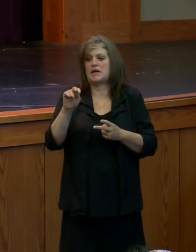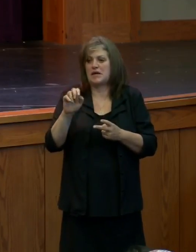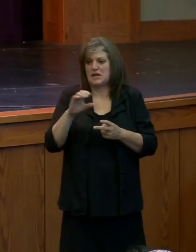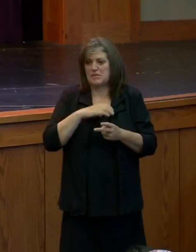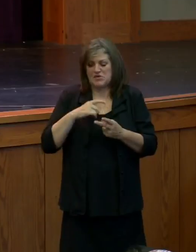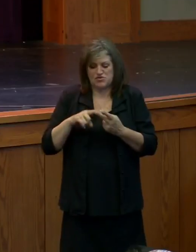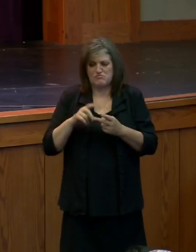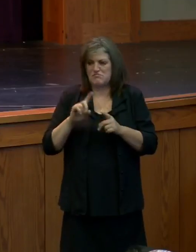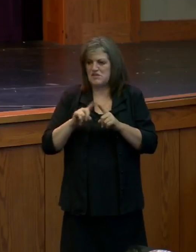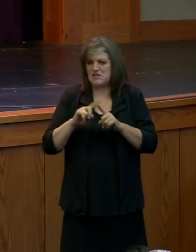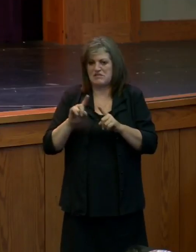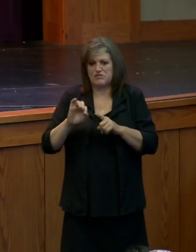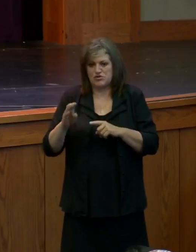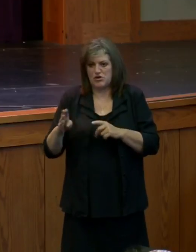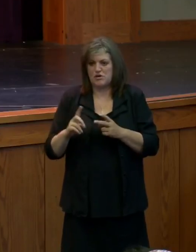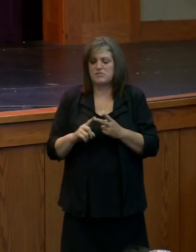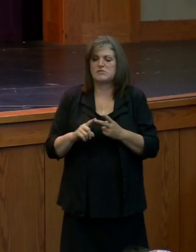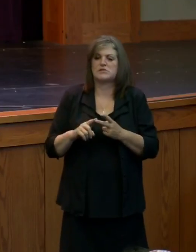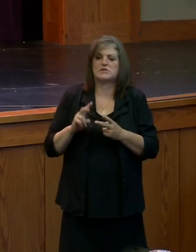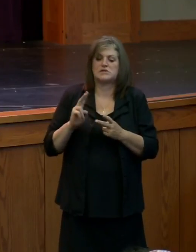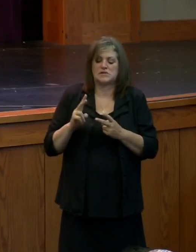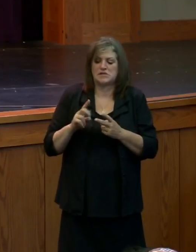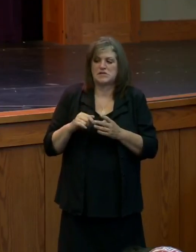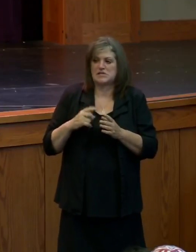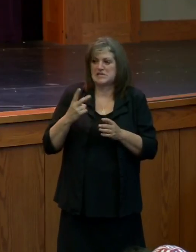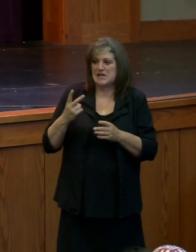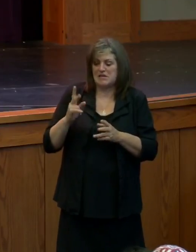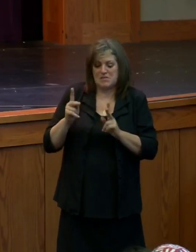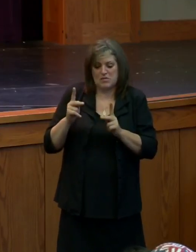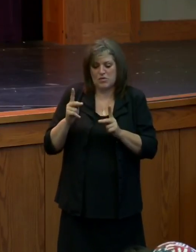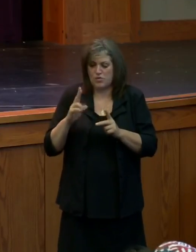SECONDLY, I WOULD ASK THE FRAMERS OF THE CONSTITUTION TO